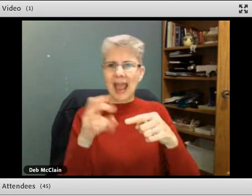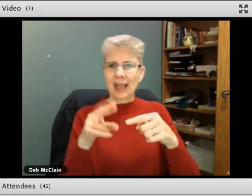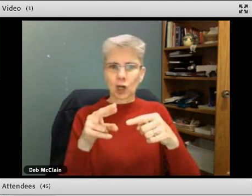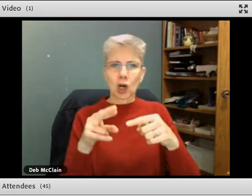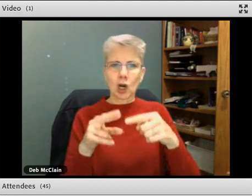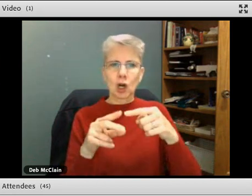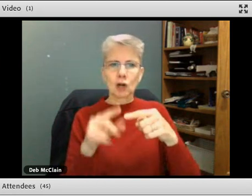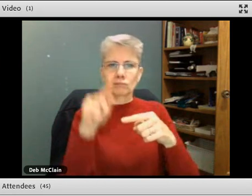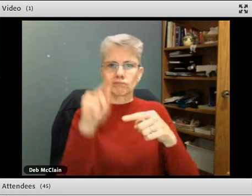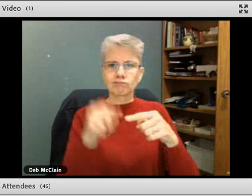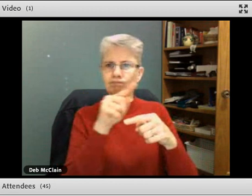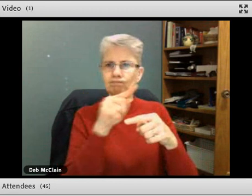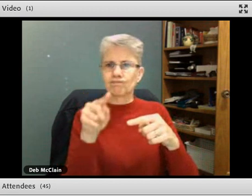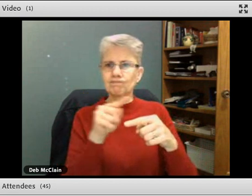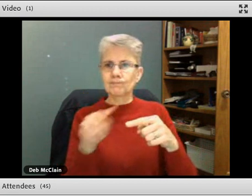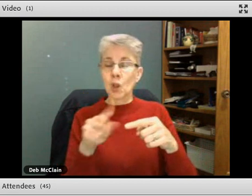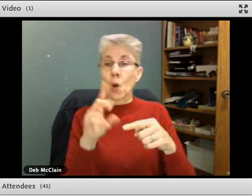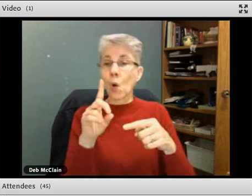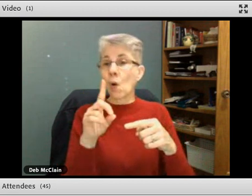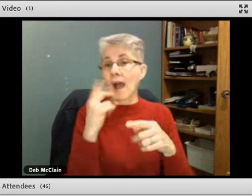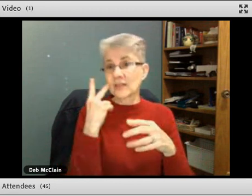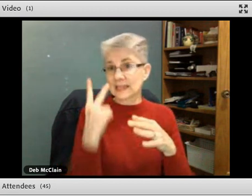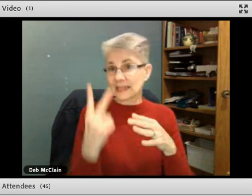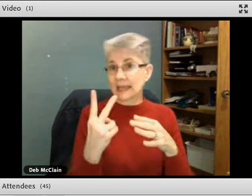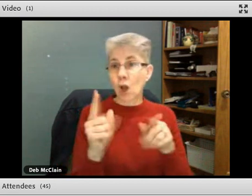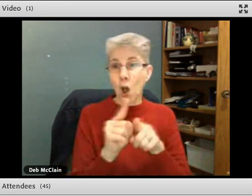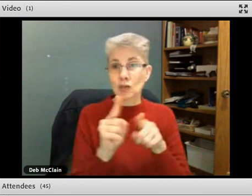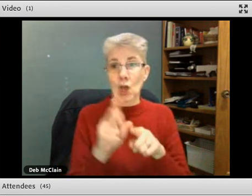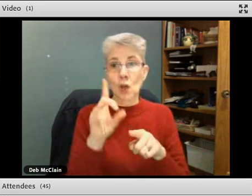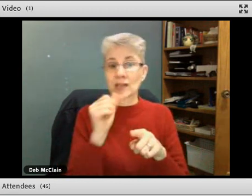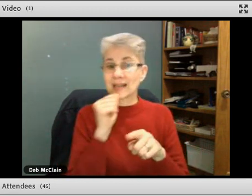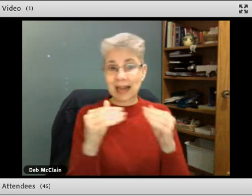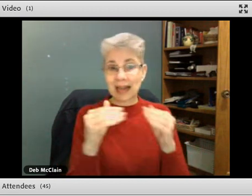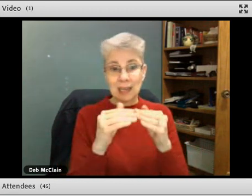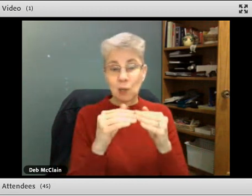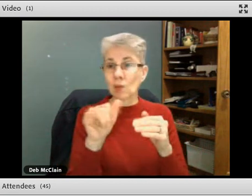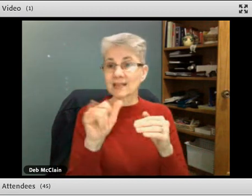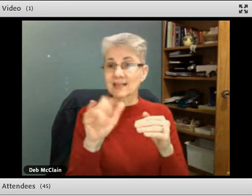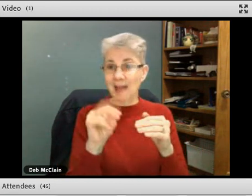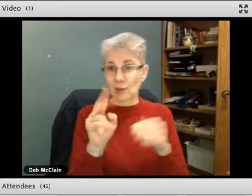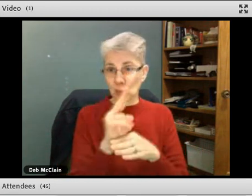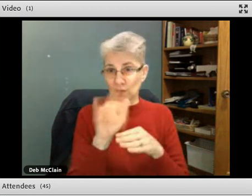used as the delimiter or an @ sign in some systems.